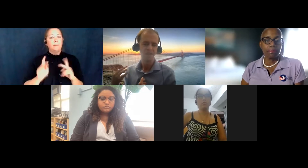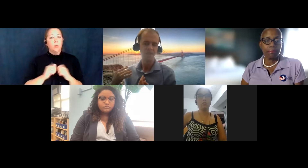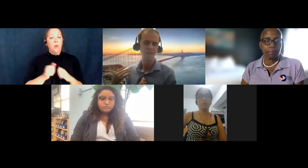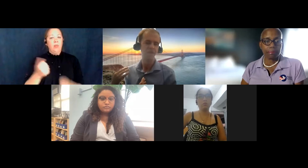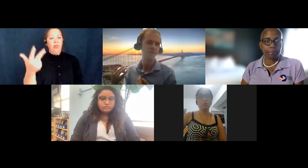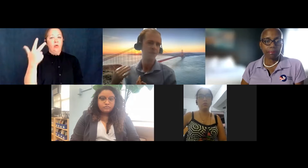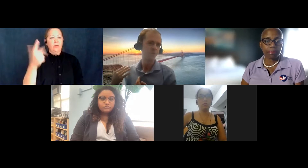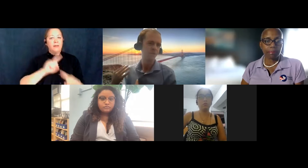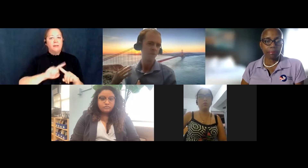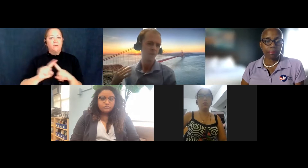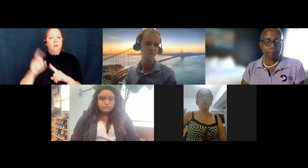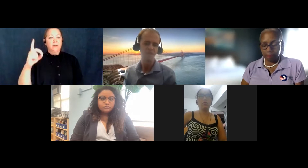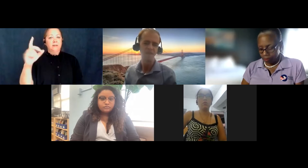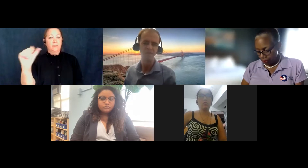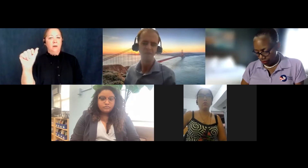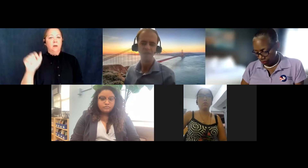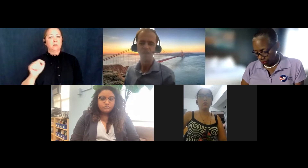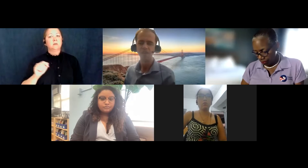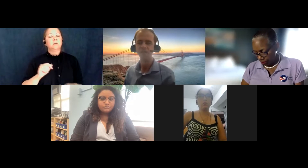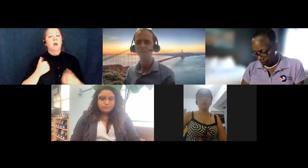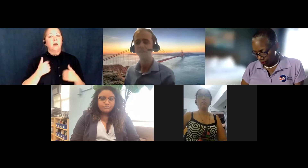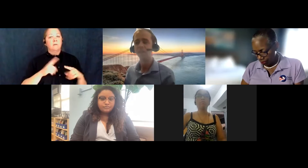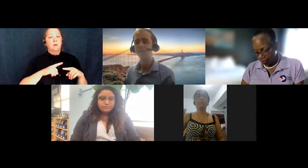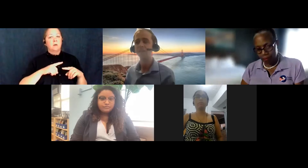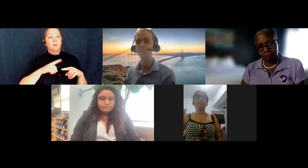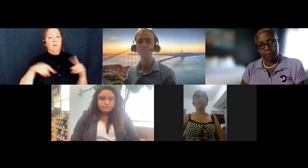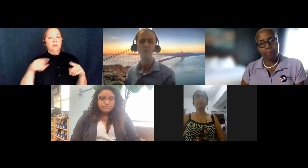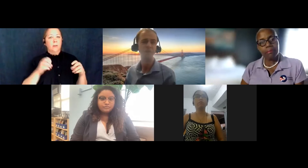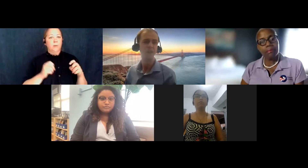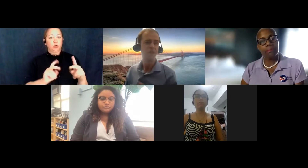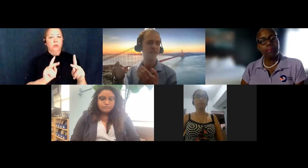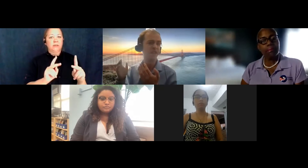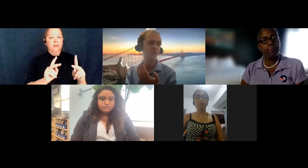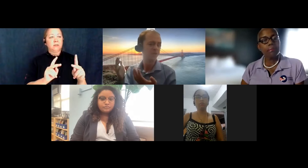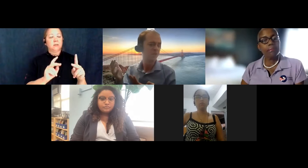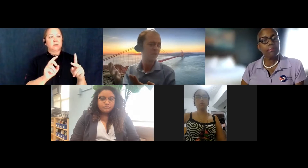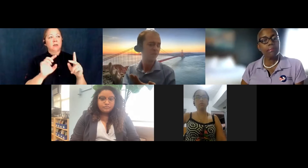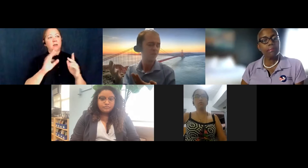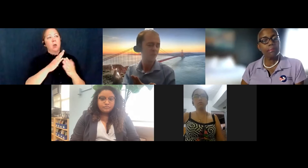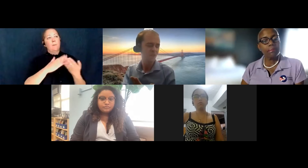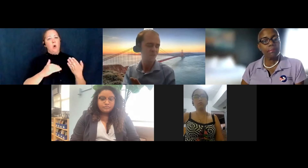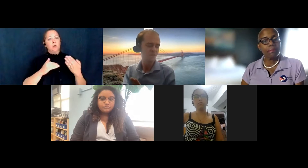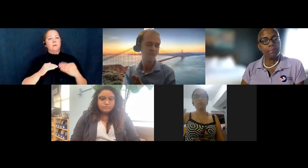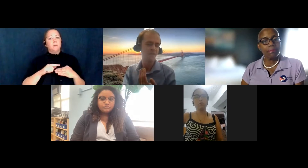sought out these experiential opportunities. As part of the opening, we will go into having